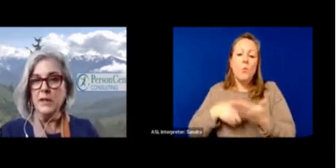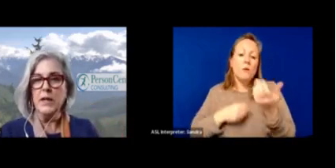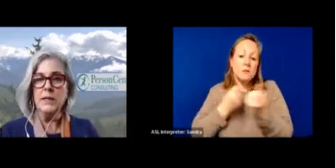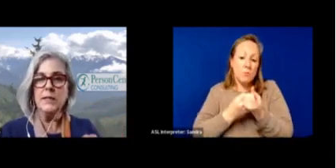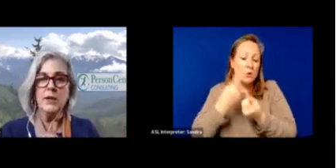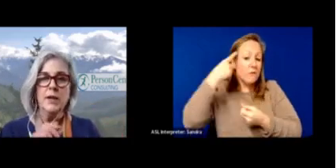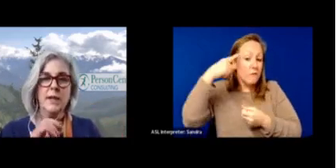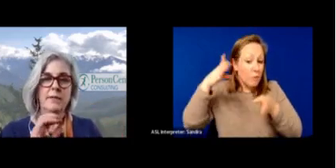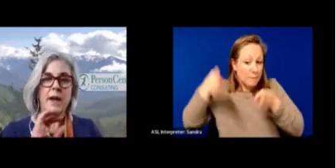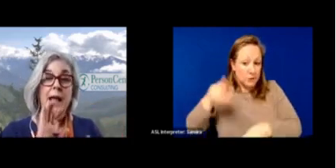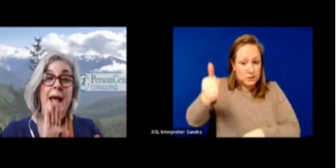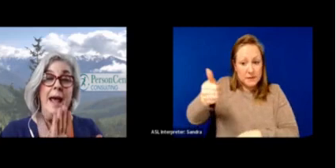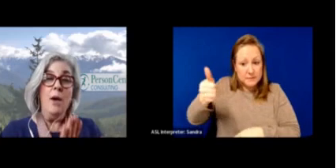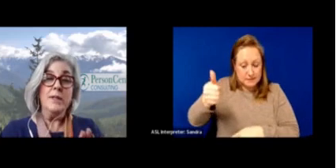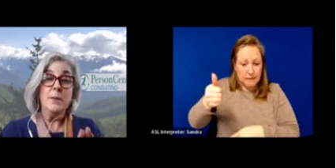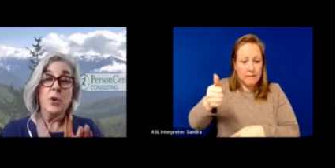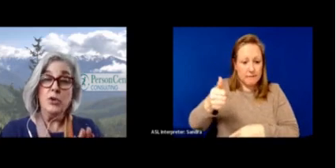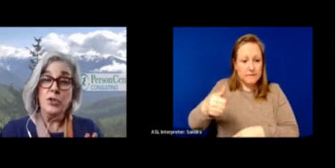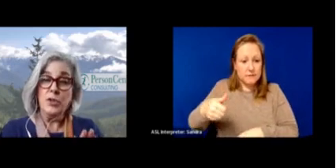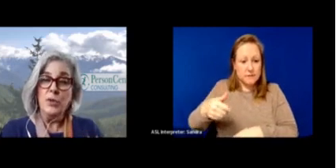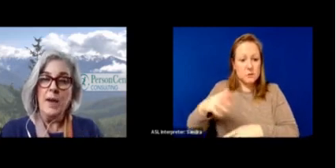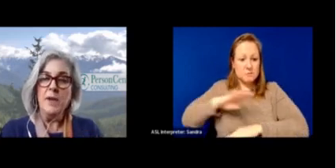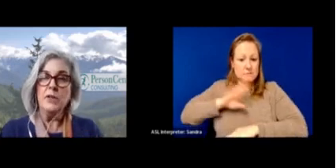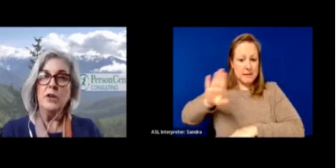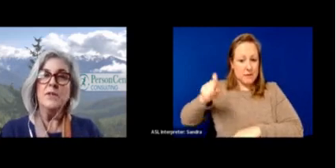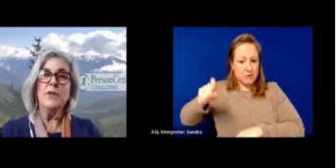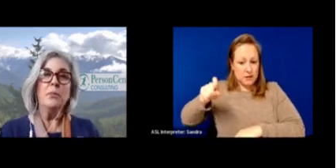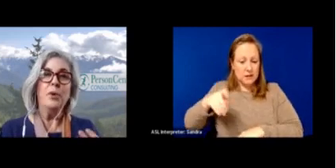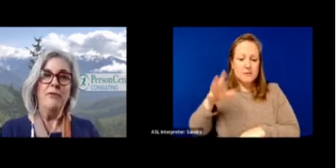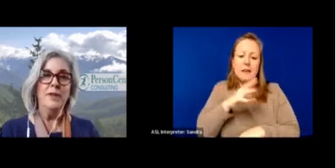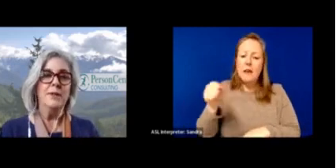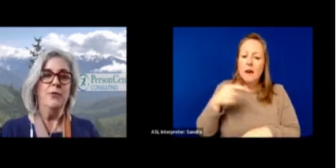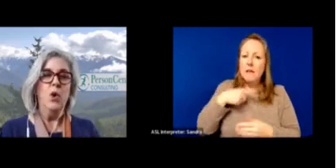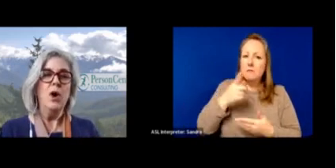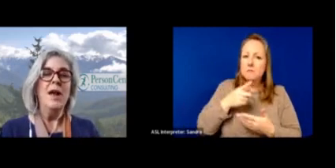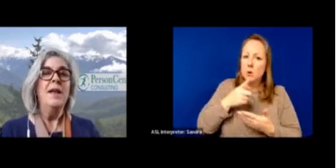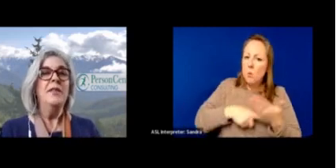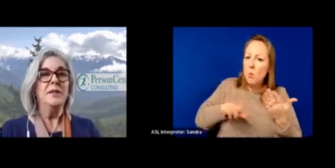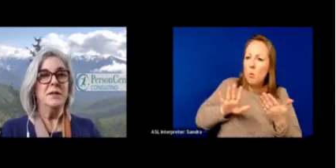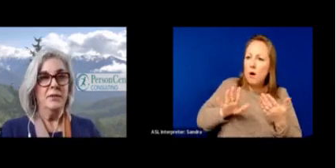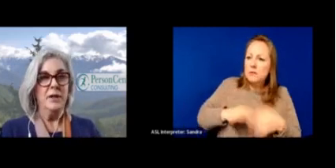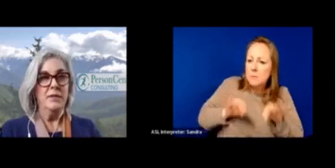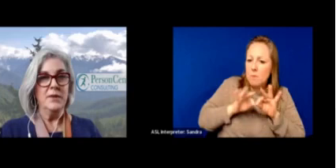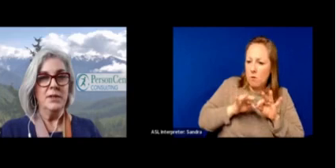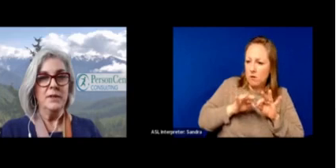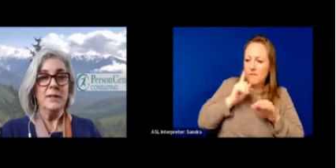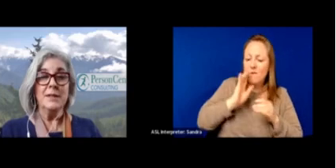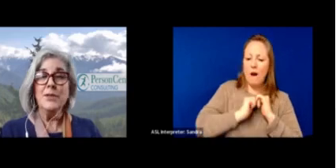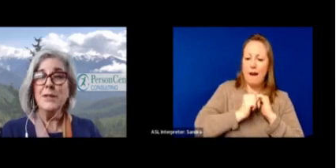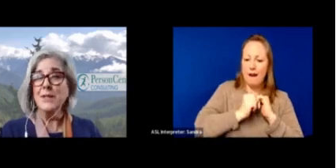their preference for the delivery of those services. So this is that piece. And it's crucial to the discussion about